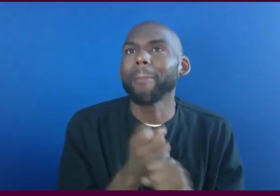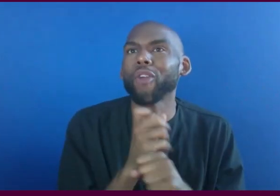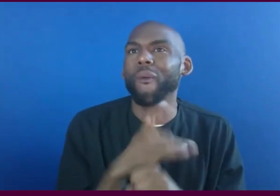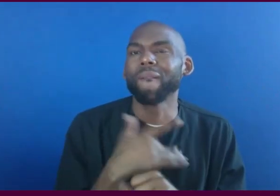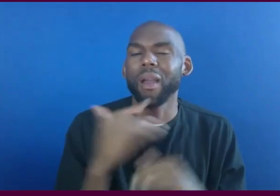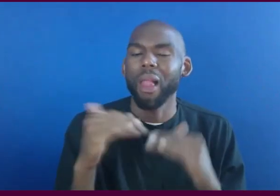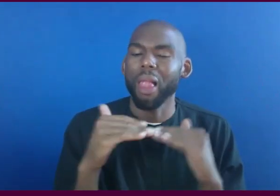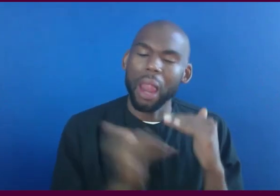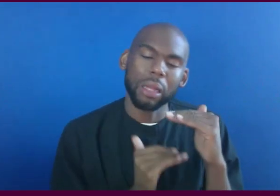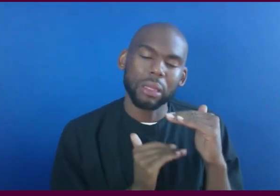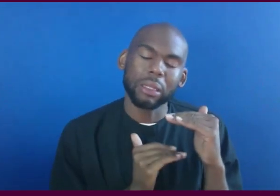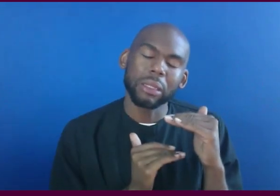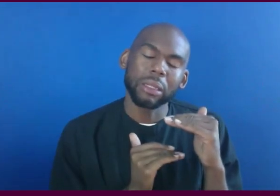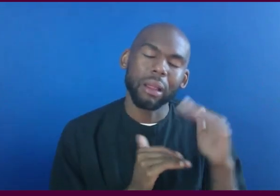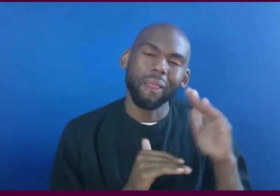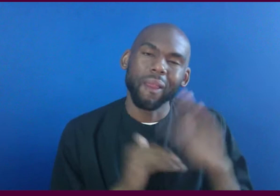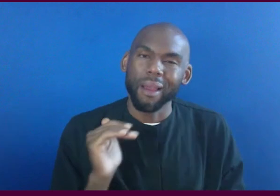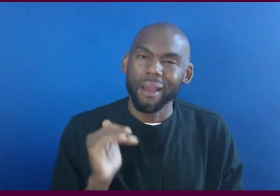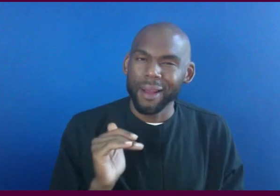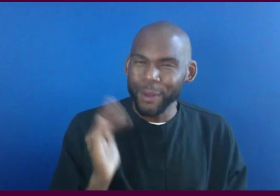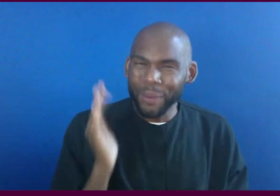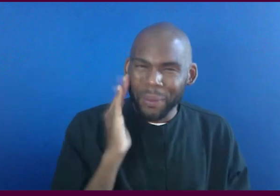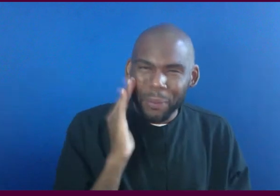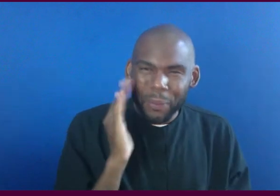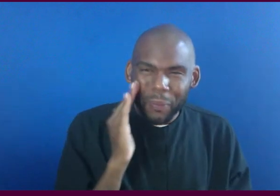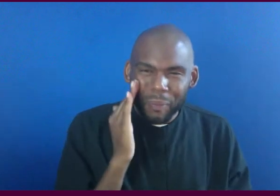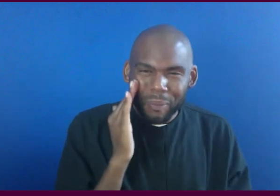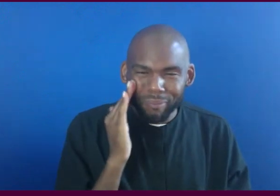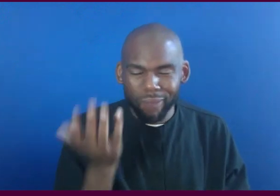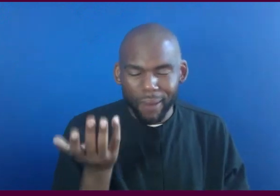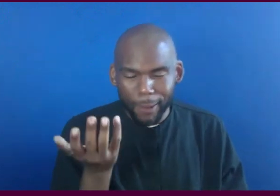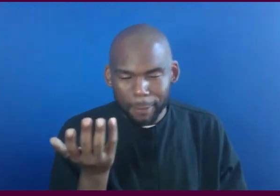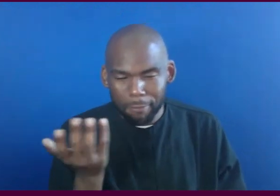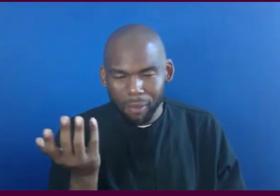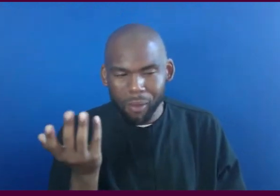make you feel like you're less than.